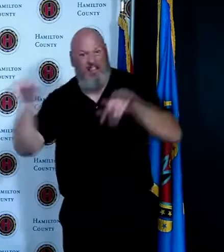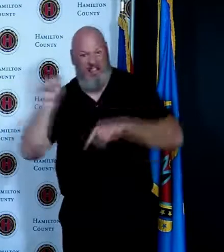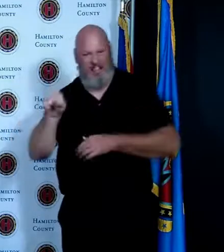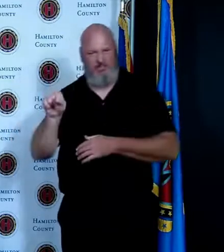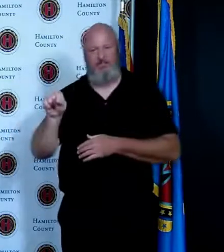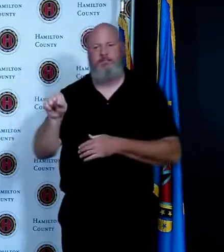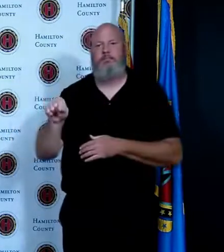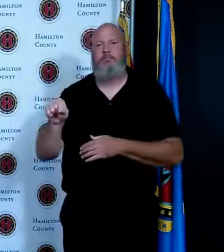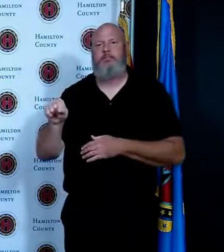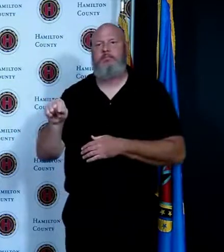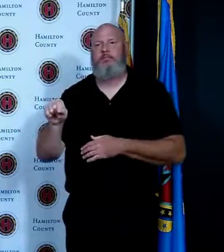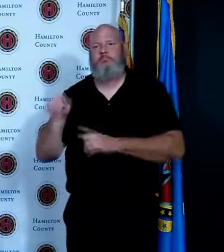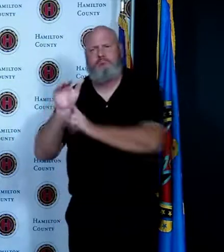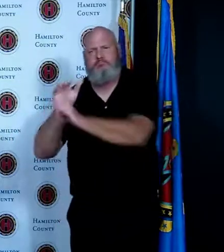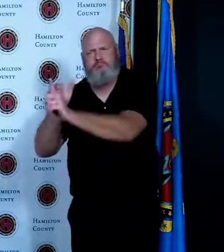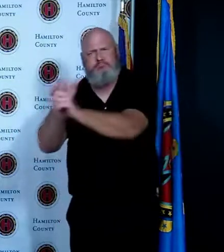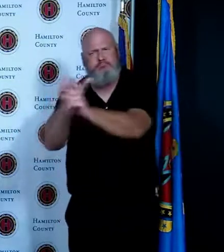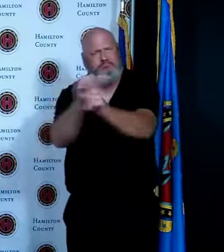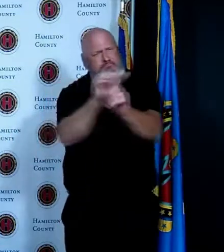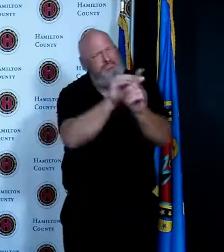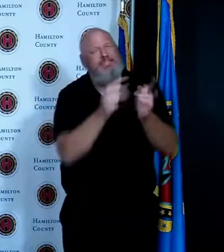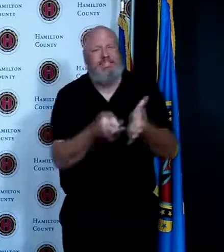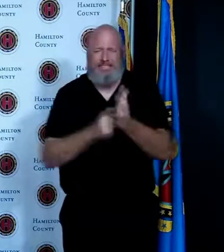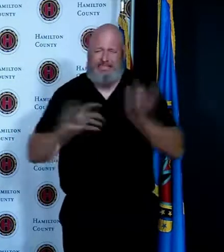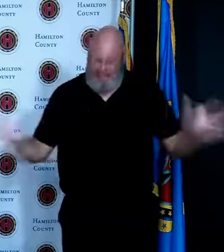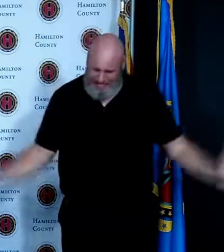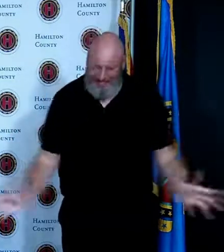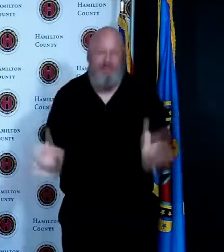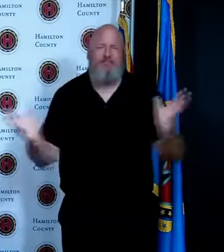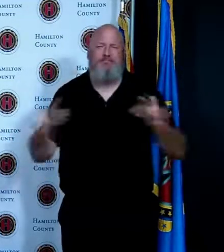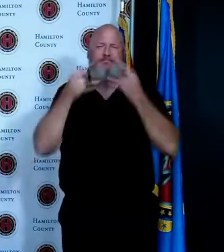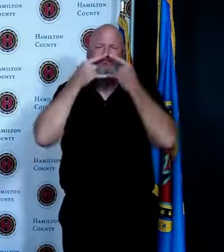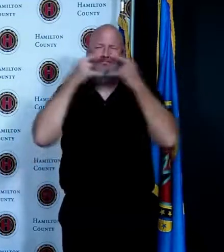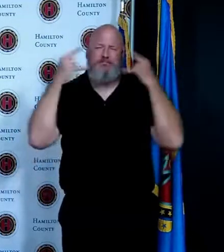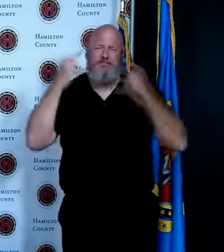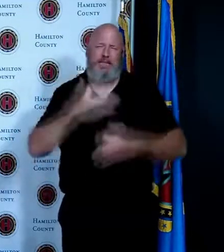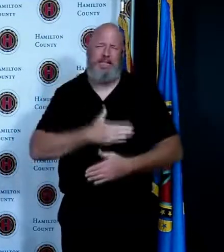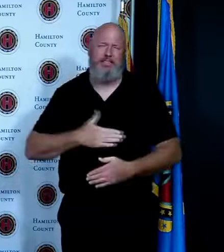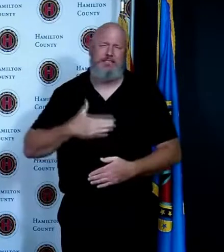and Greg will get into that but if we could flash up the one that a P&G has